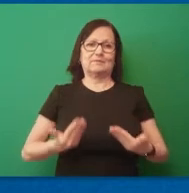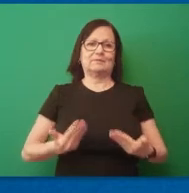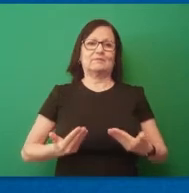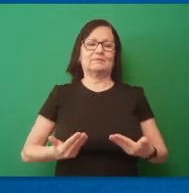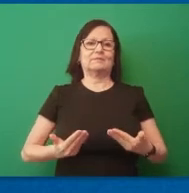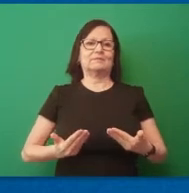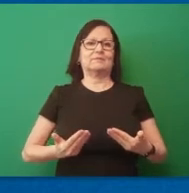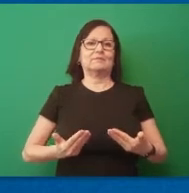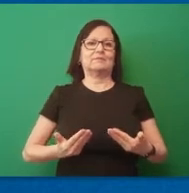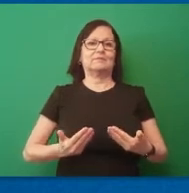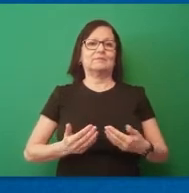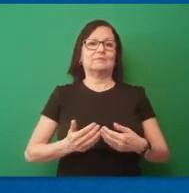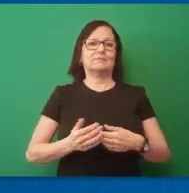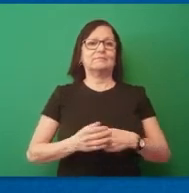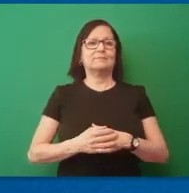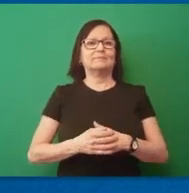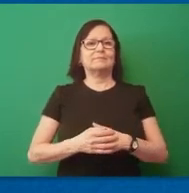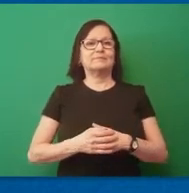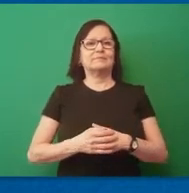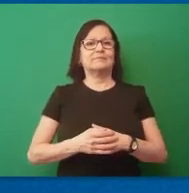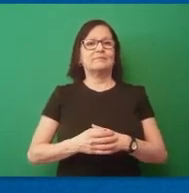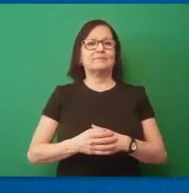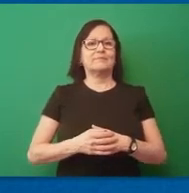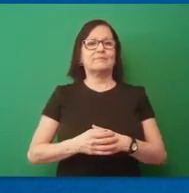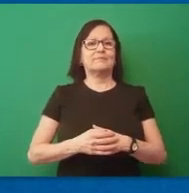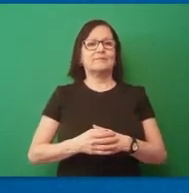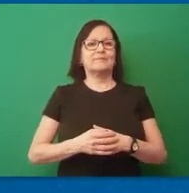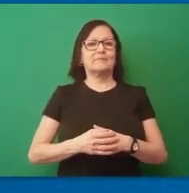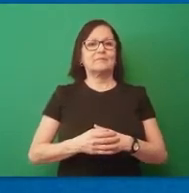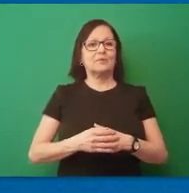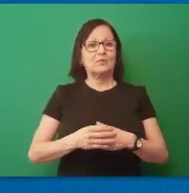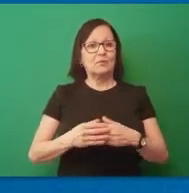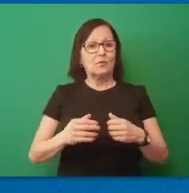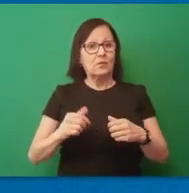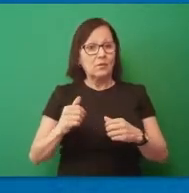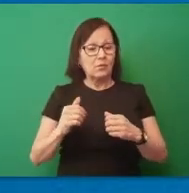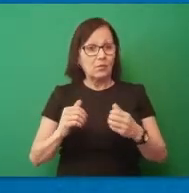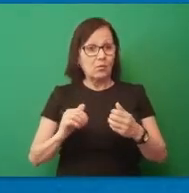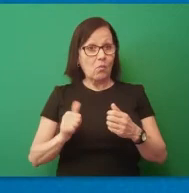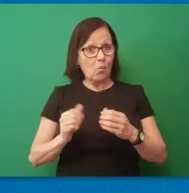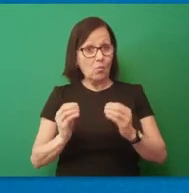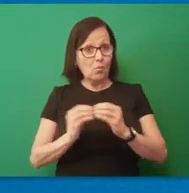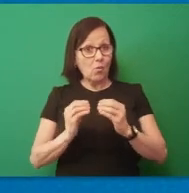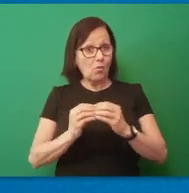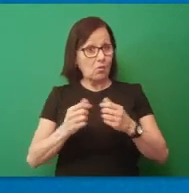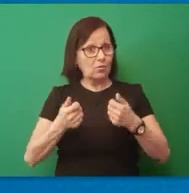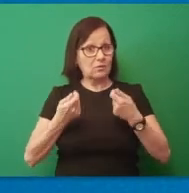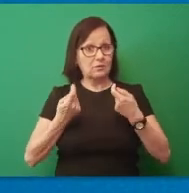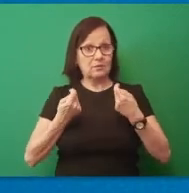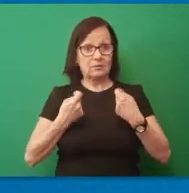the present moment with you throughout the rest of your day. If you wish to extend your practice,